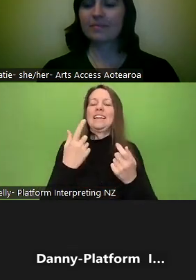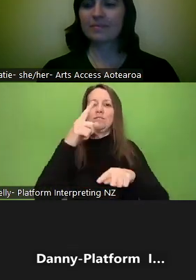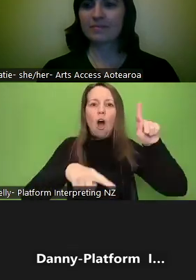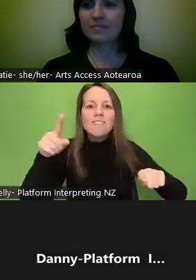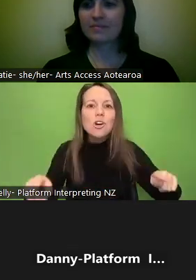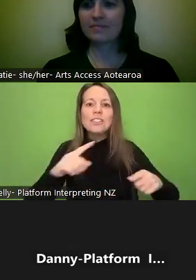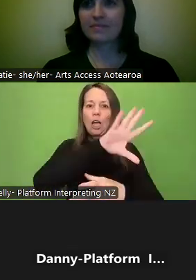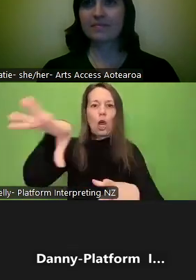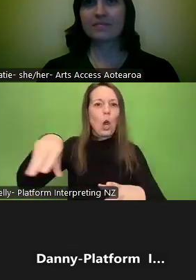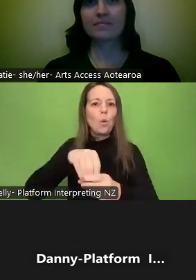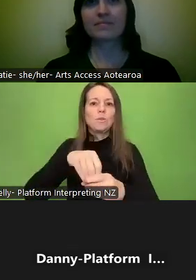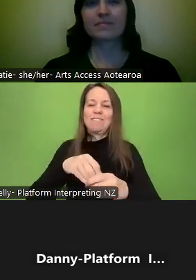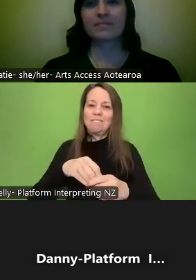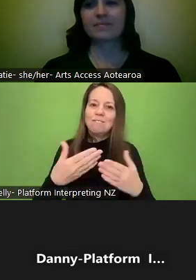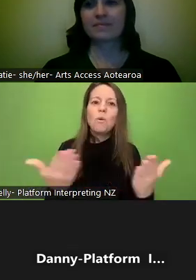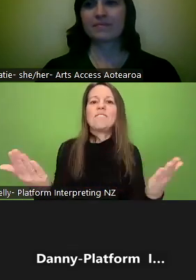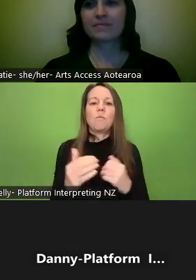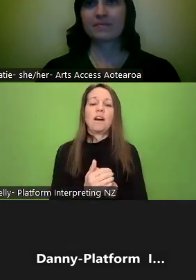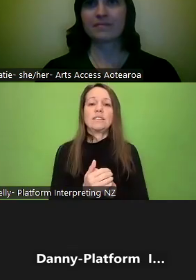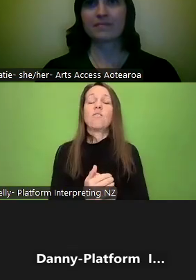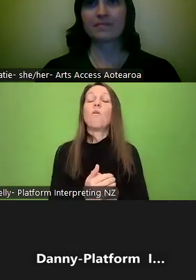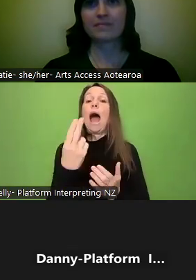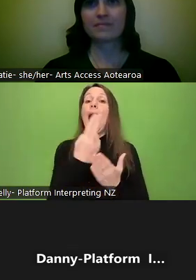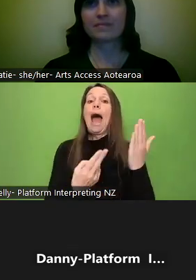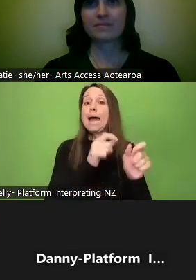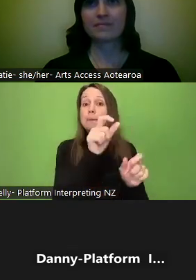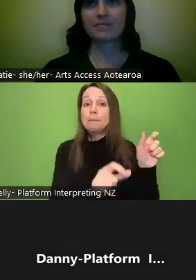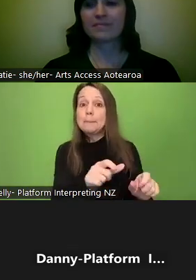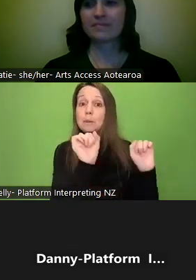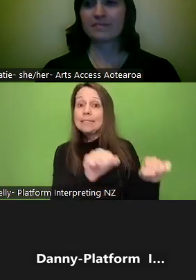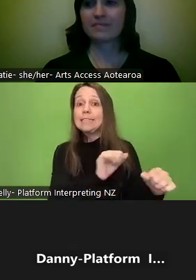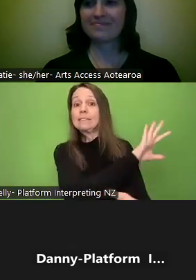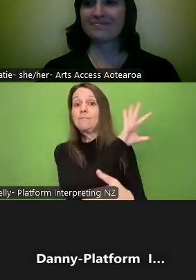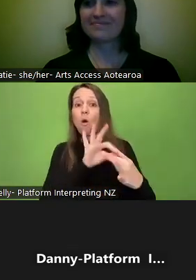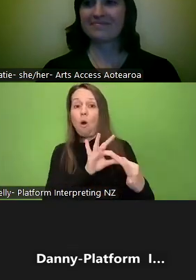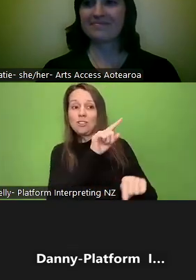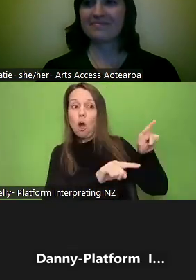For not just our amazing artists, but also for our audiences, and for